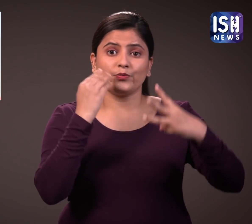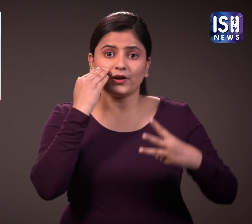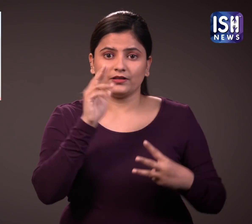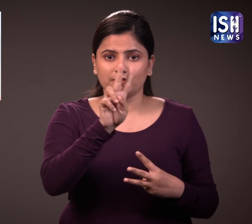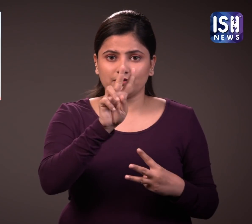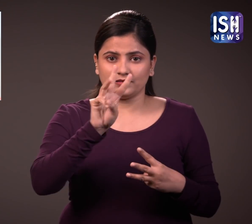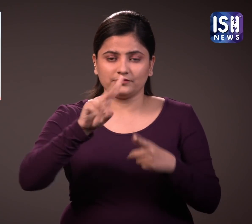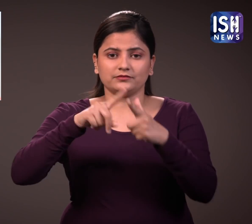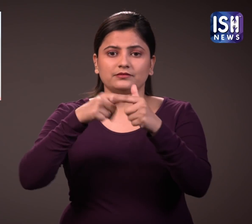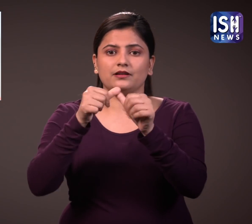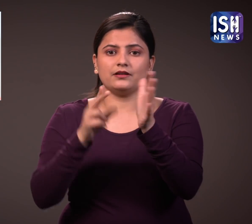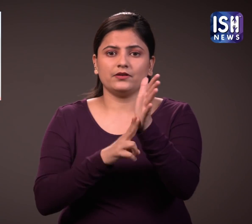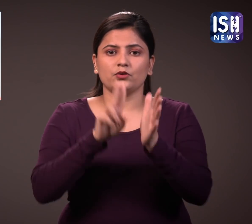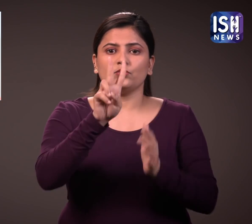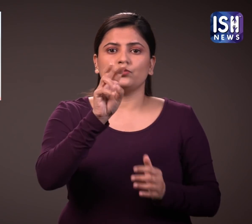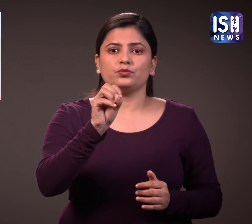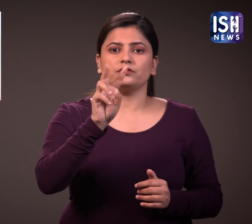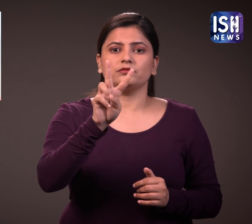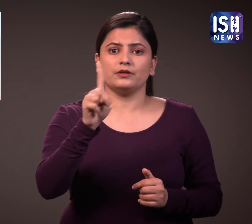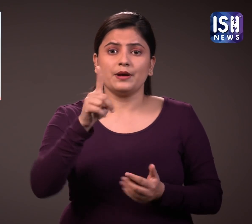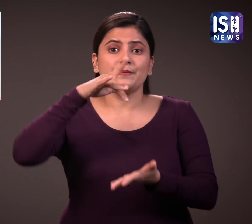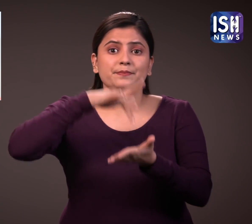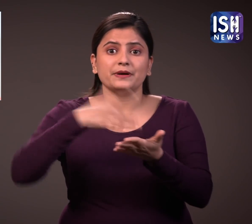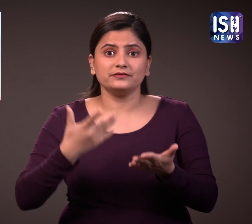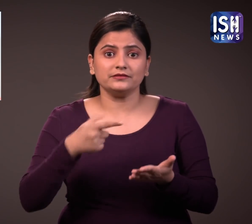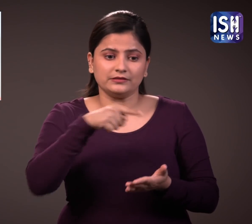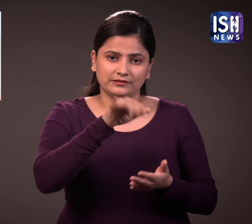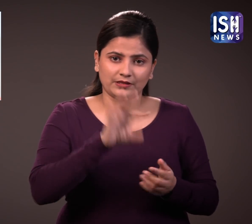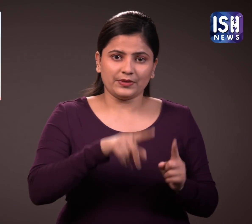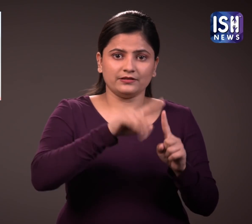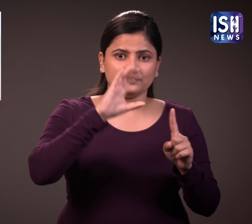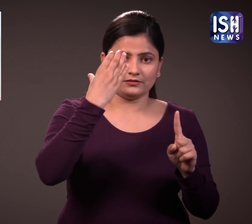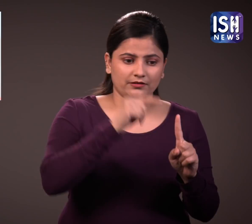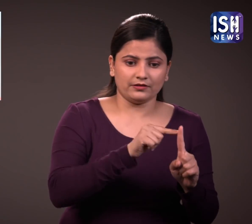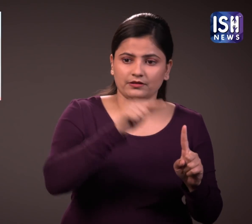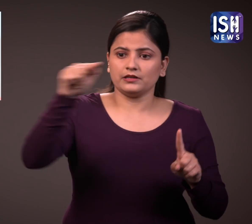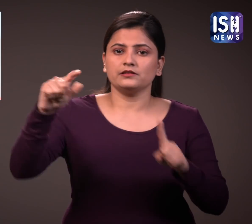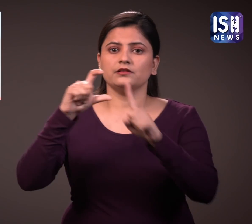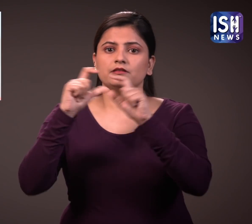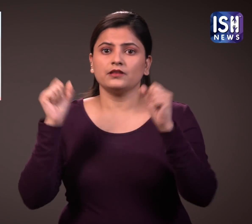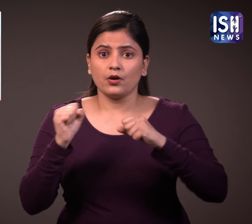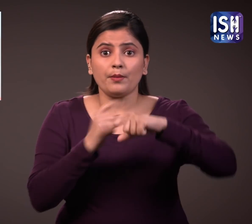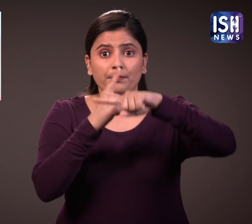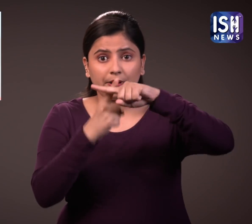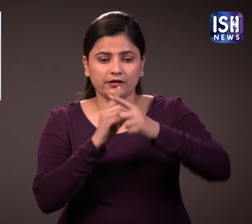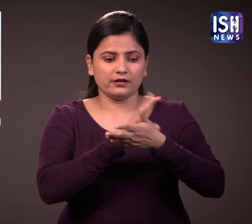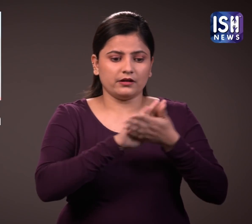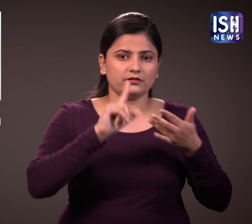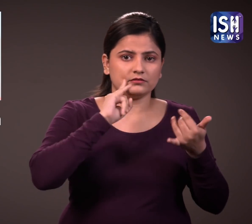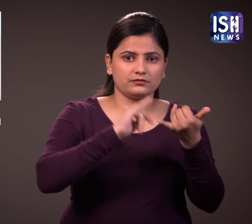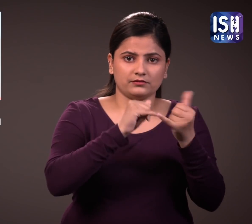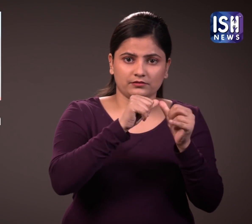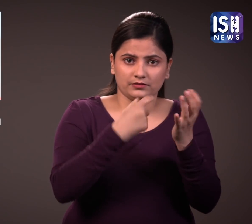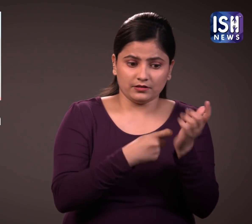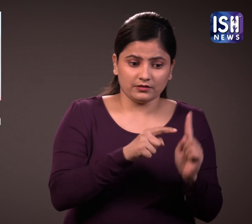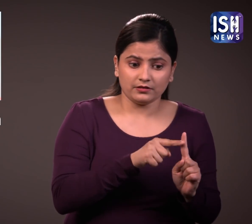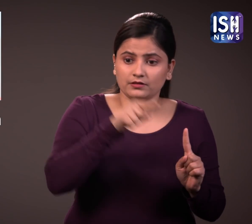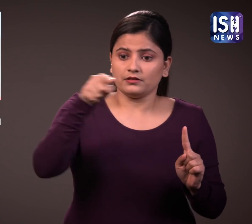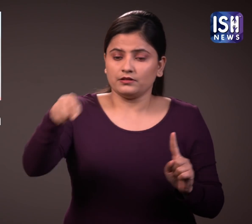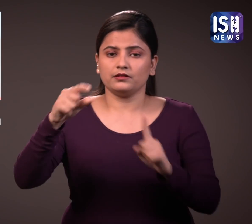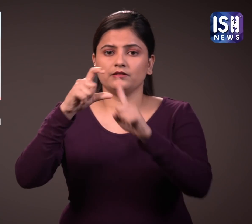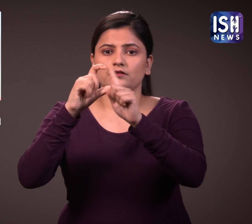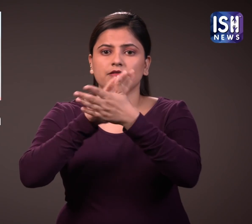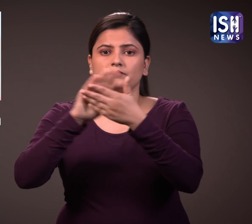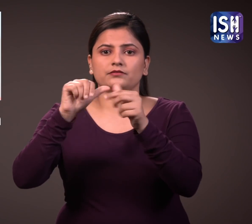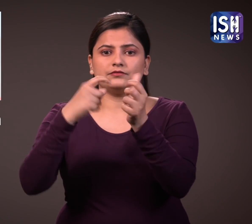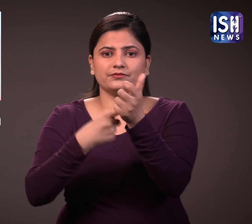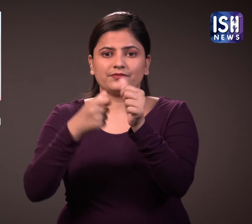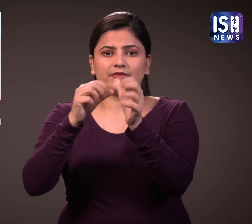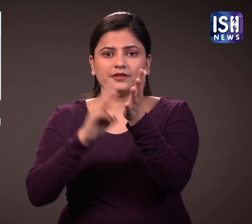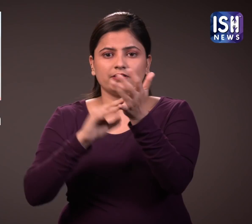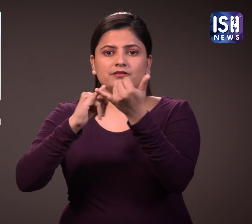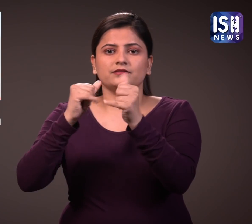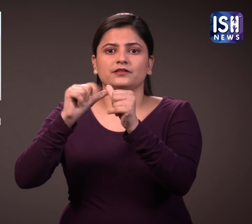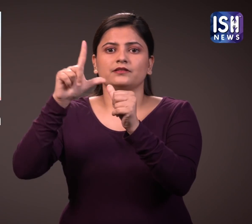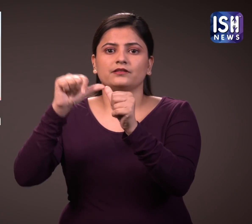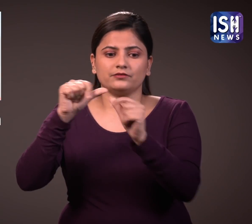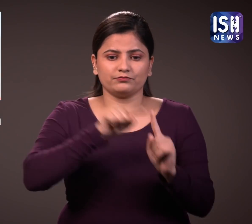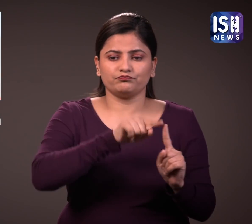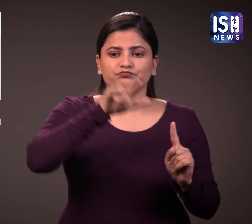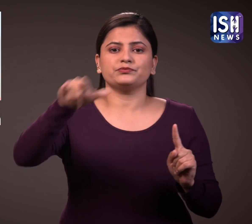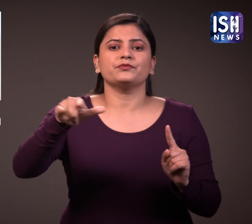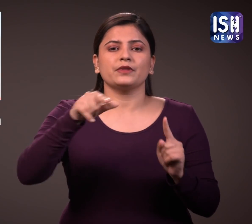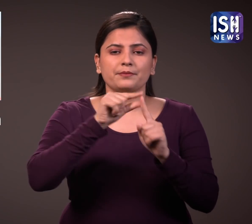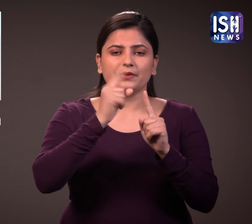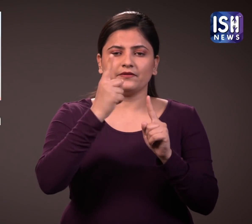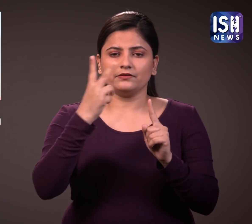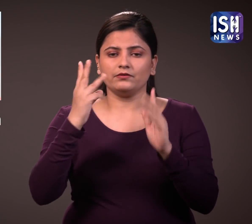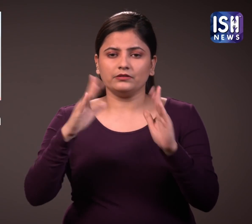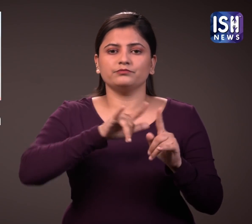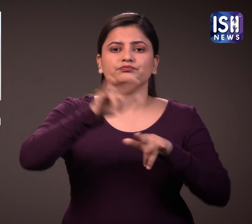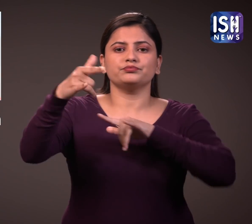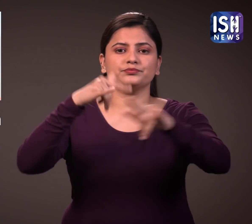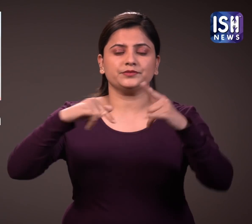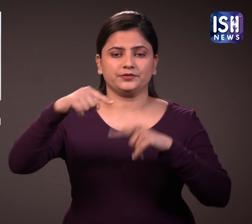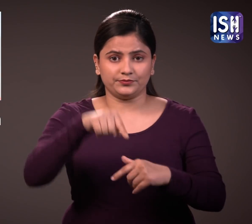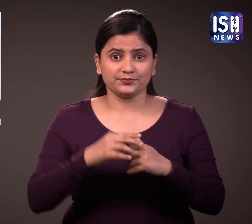In the third phase, Chandigarh to Dehradun and Hisar to Dharamsala will be started on 23rd January 2021.